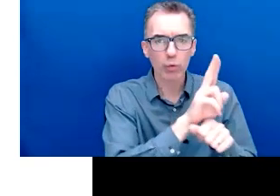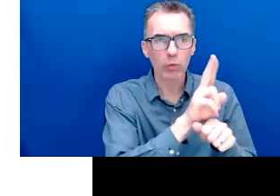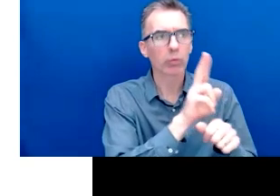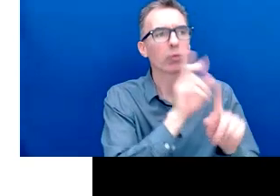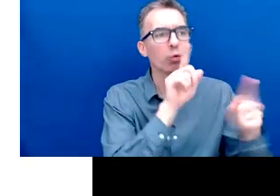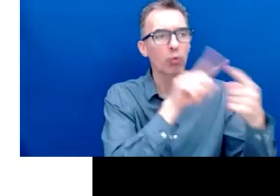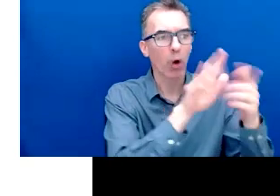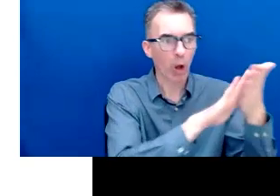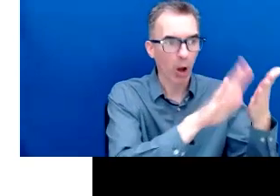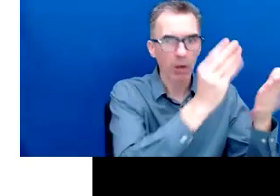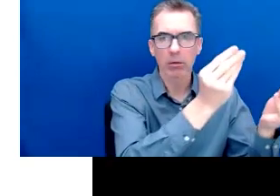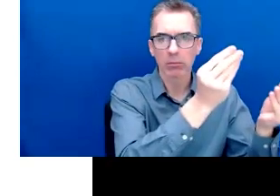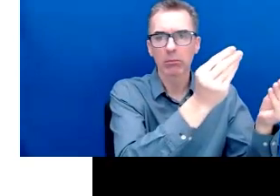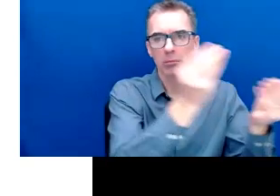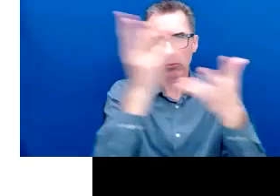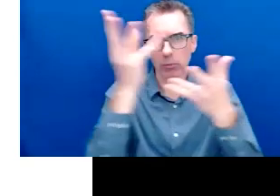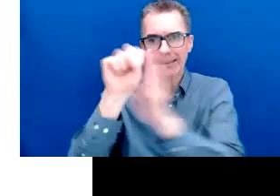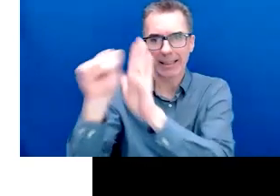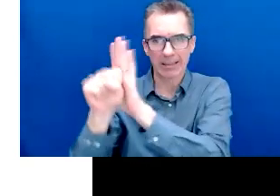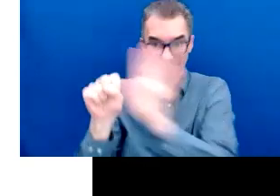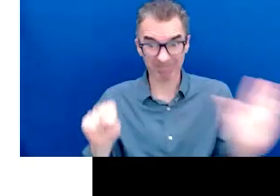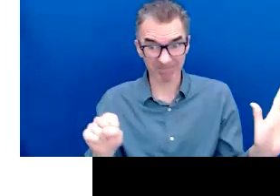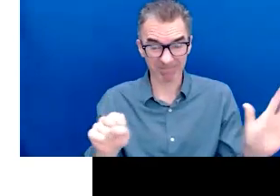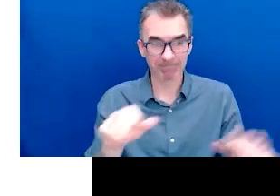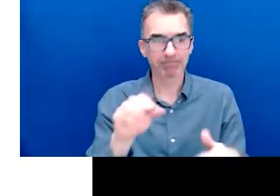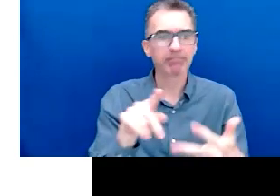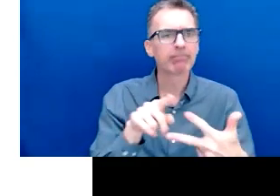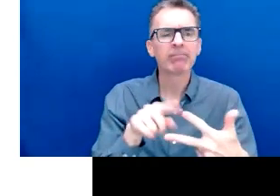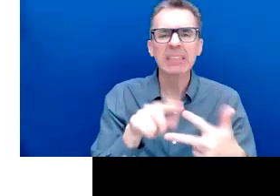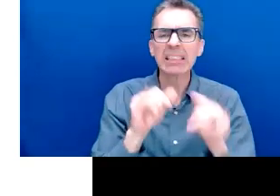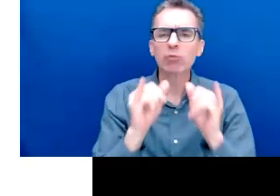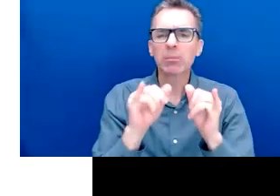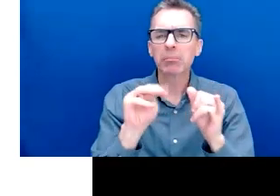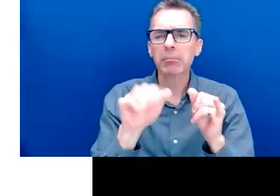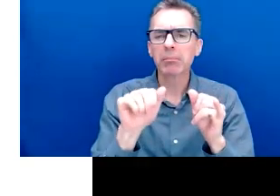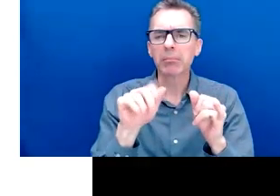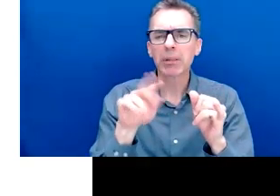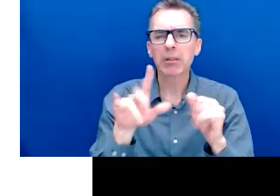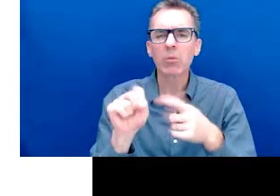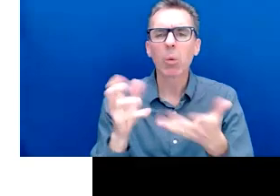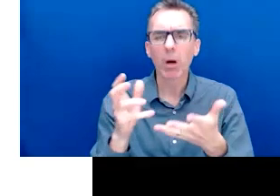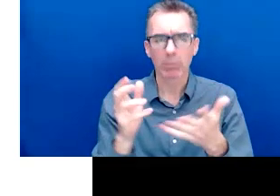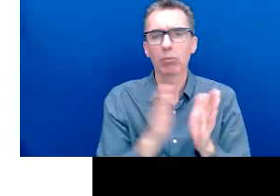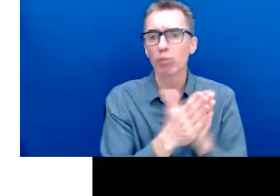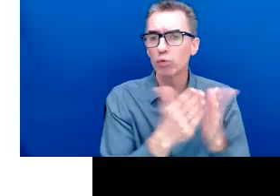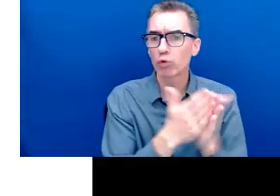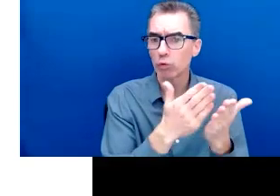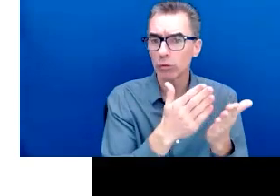So instructional materials, that refers to, textbooks, could be lab manuals,